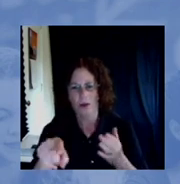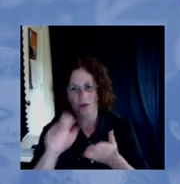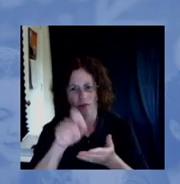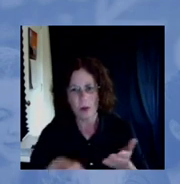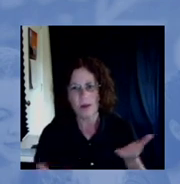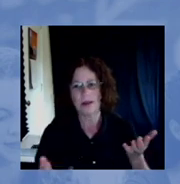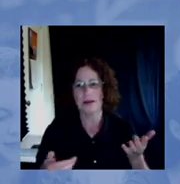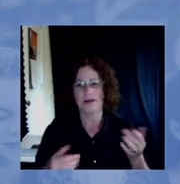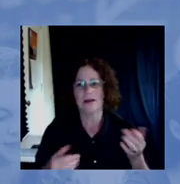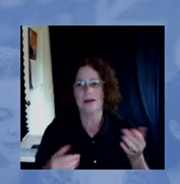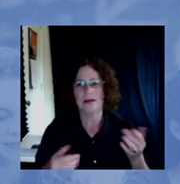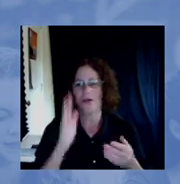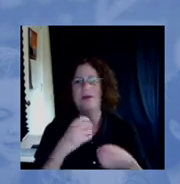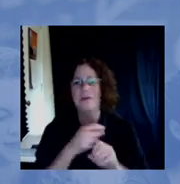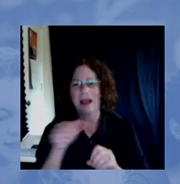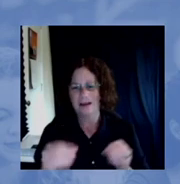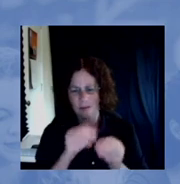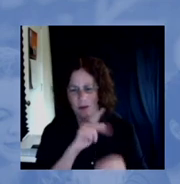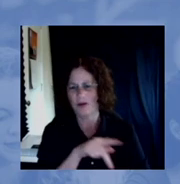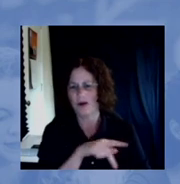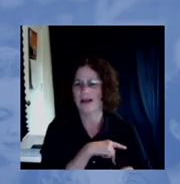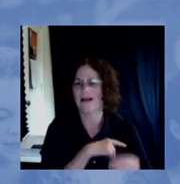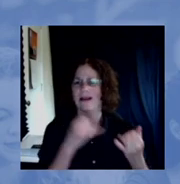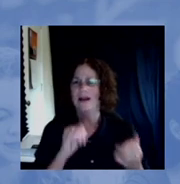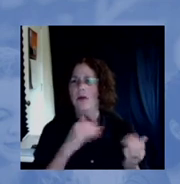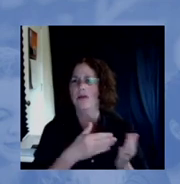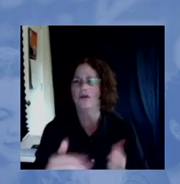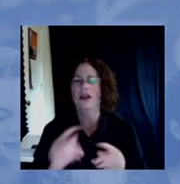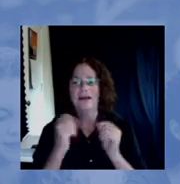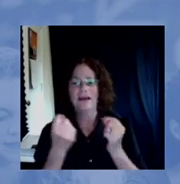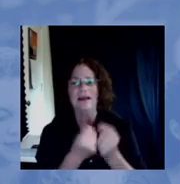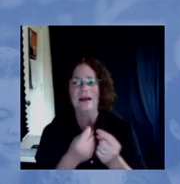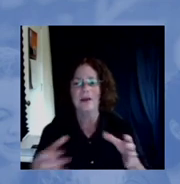TO PERSONALIZE THIS THING SO THAT NOW I BRING THE TEAM TOGETHER AND WE SAY WHAT IS IT THAT